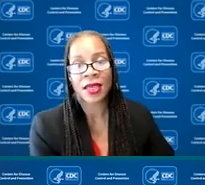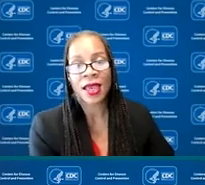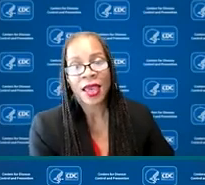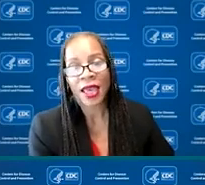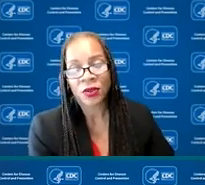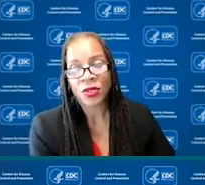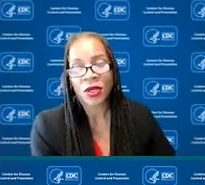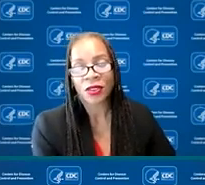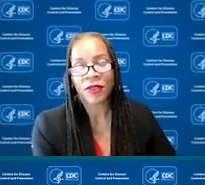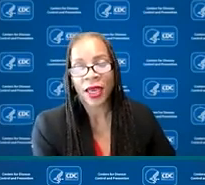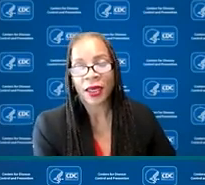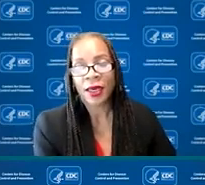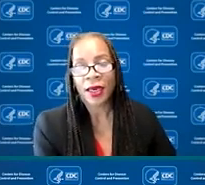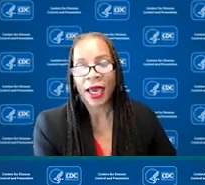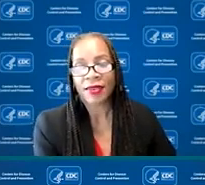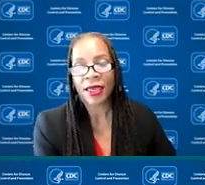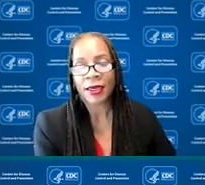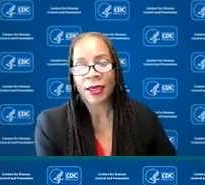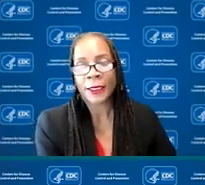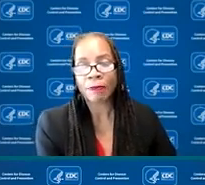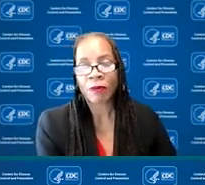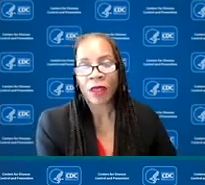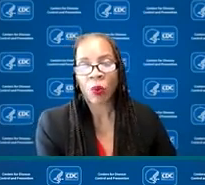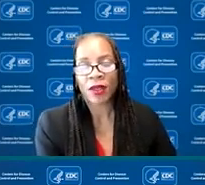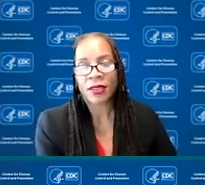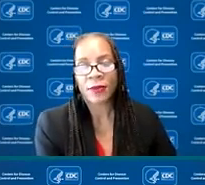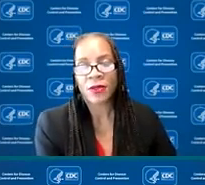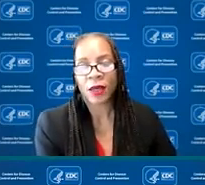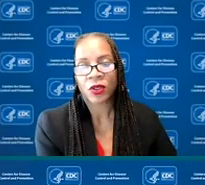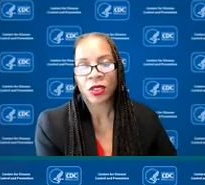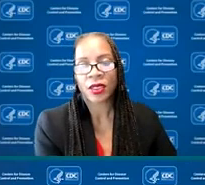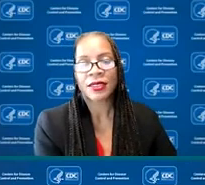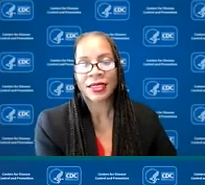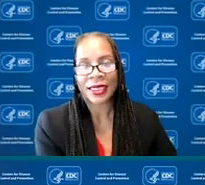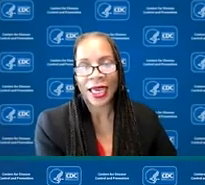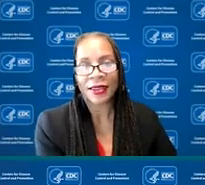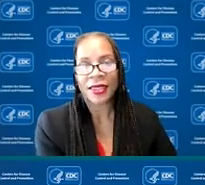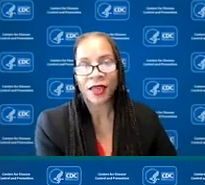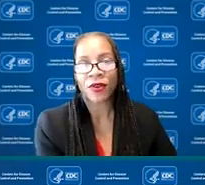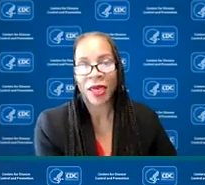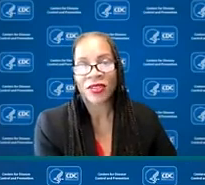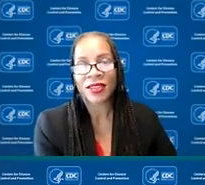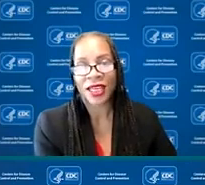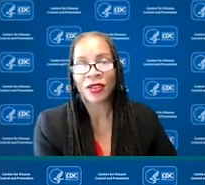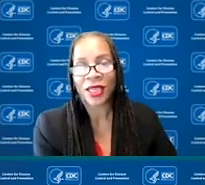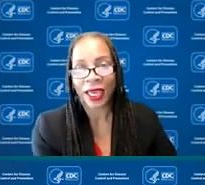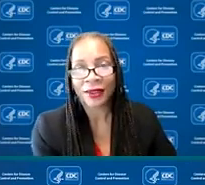as a result of that. I think one of the tips that I would share is get the information that you can